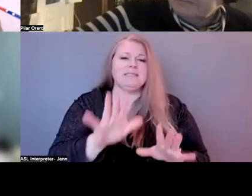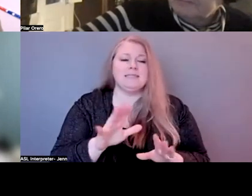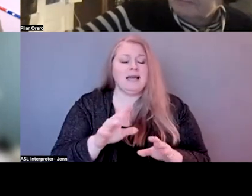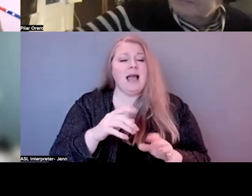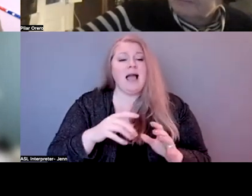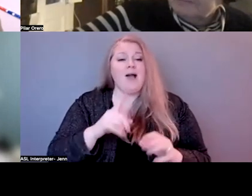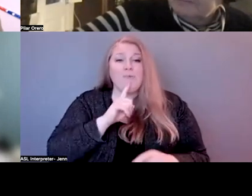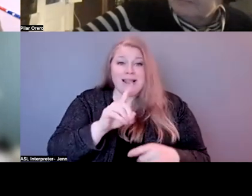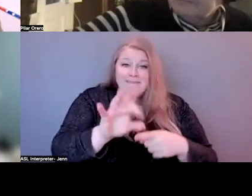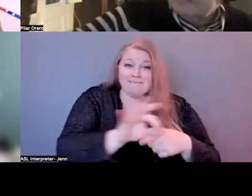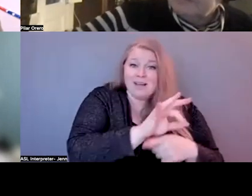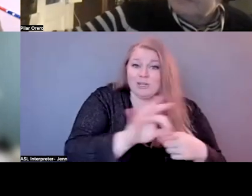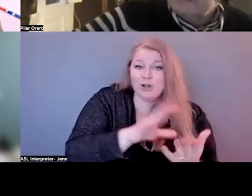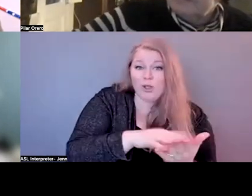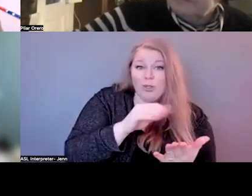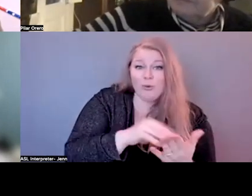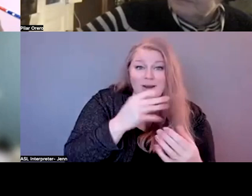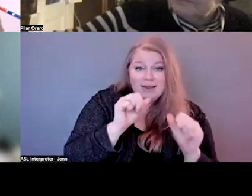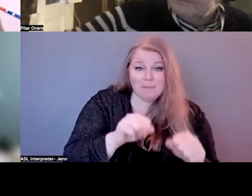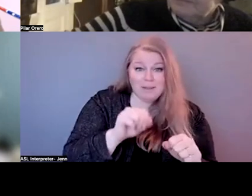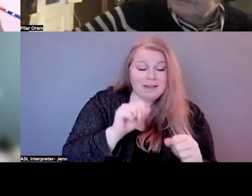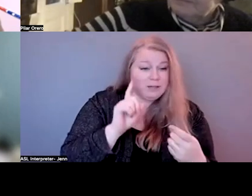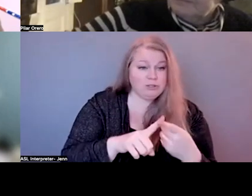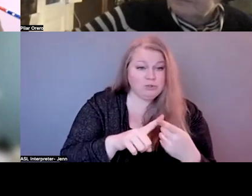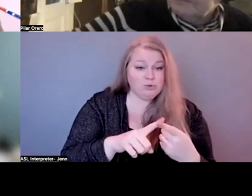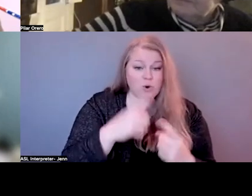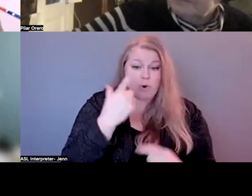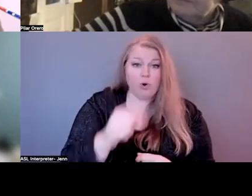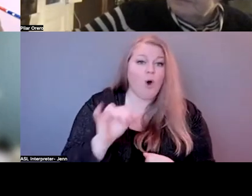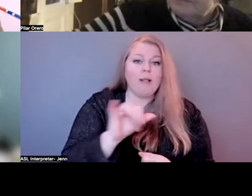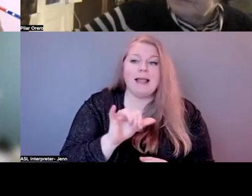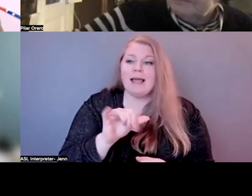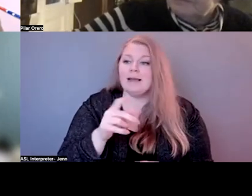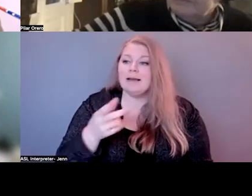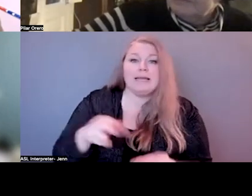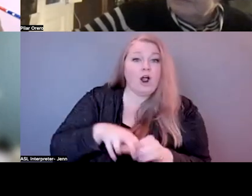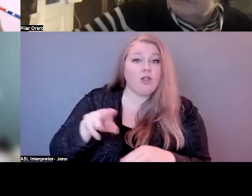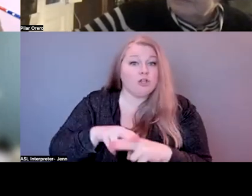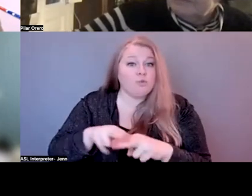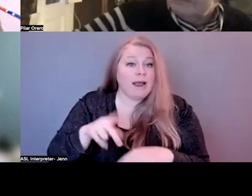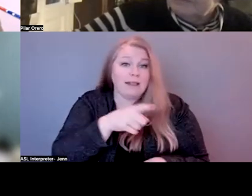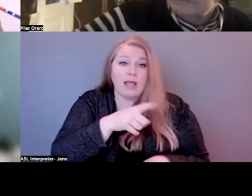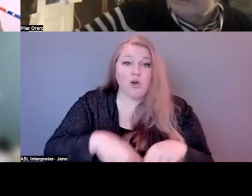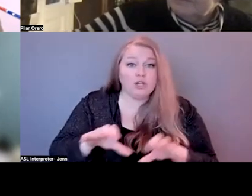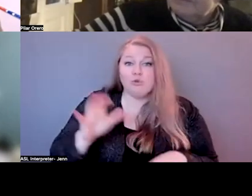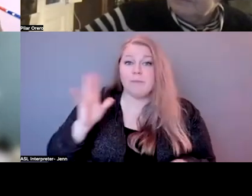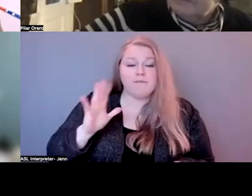functional learning and ability to go on and do things like catch trains that they may not have been able to do before, to have ing fun.